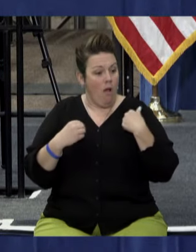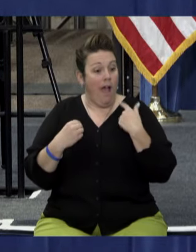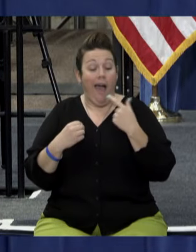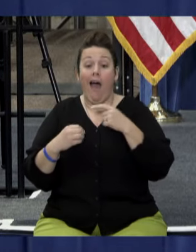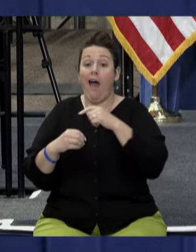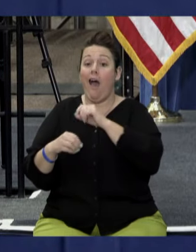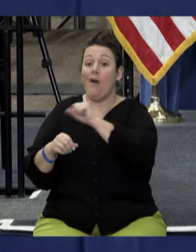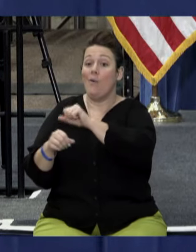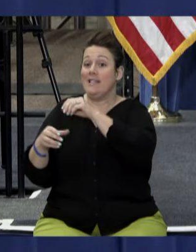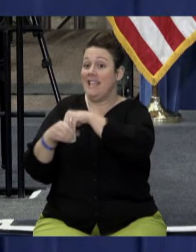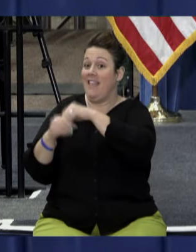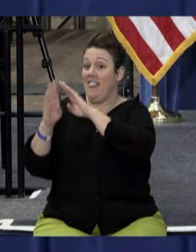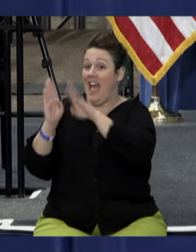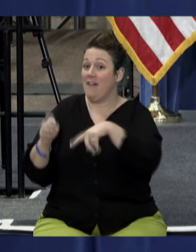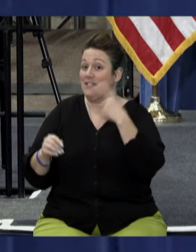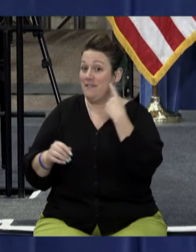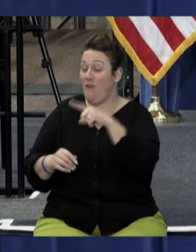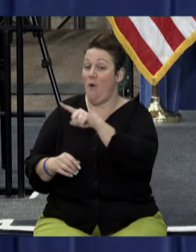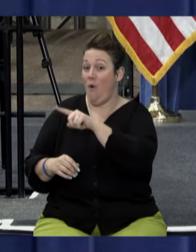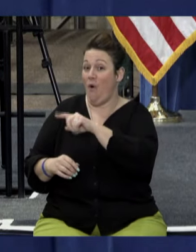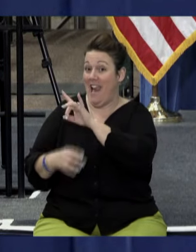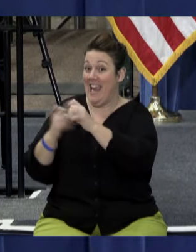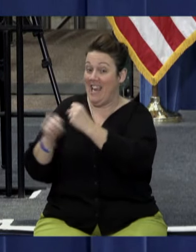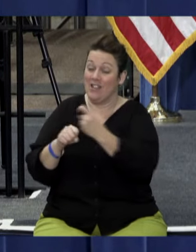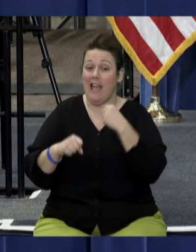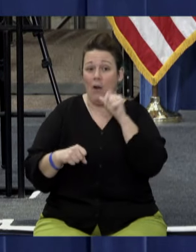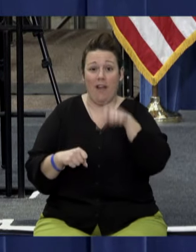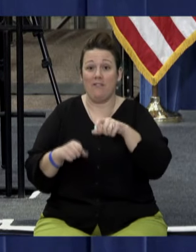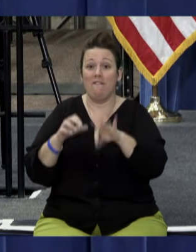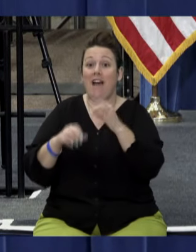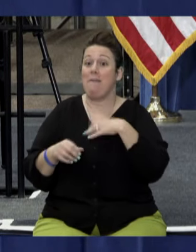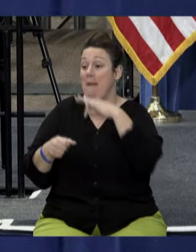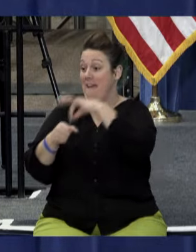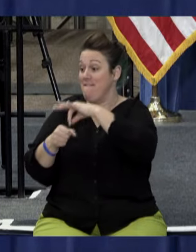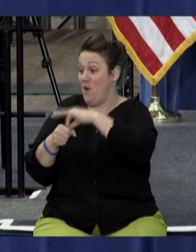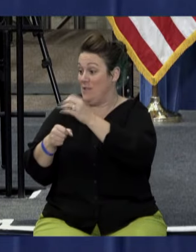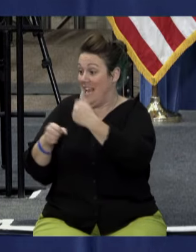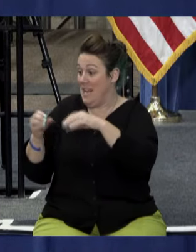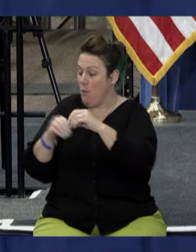I don't have to find 218 votes, I just have to find my pen sometimes. And if I